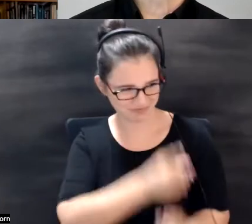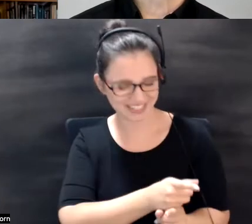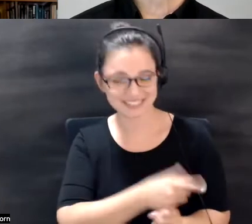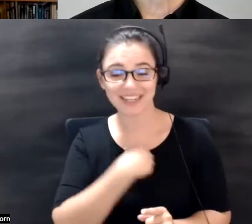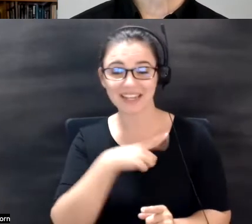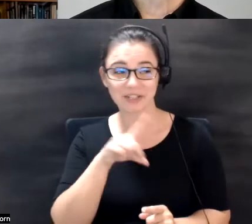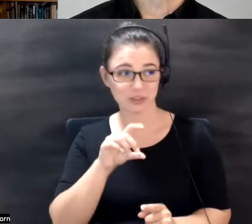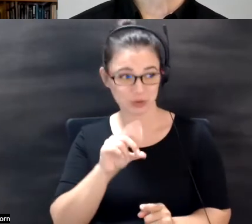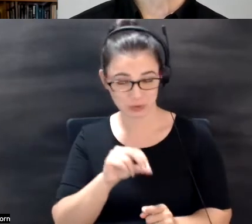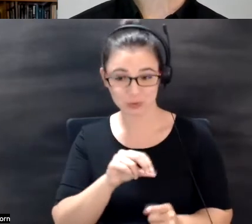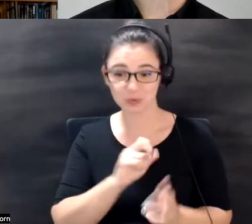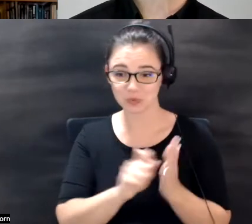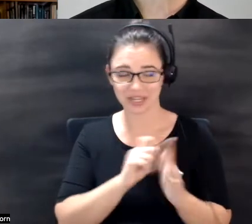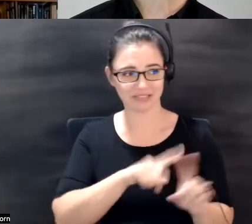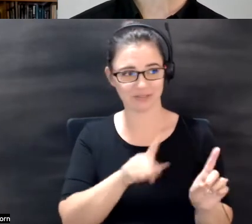across different genres. I also really enjoy